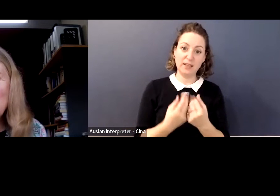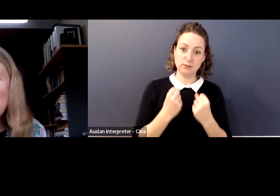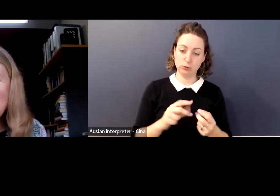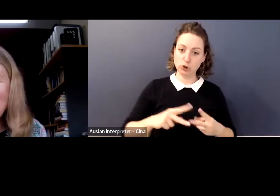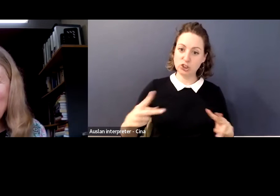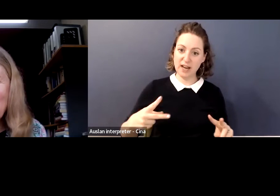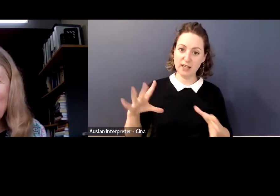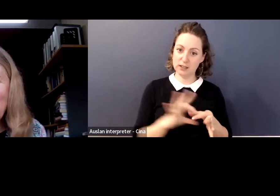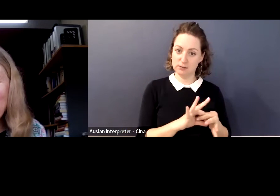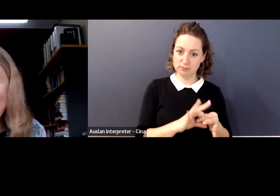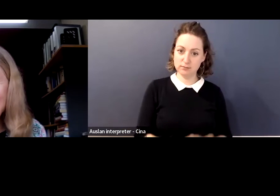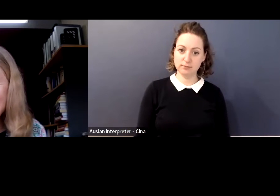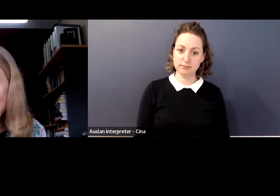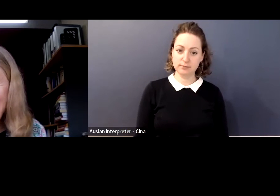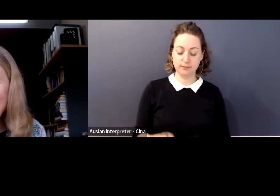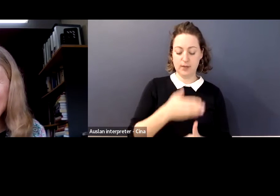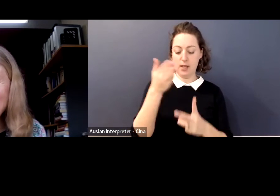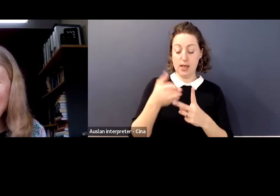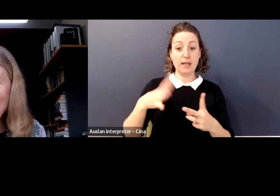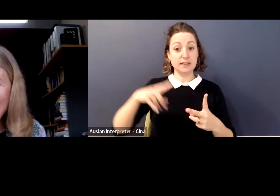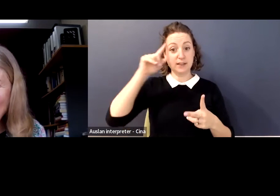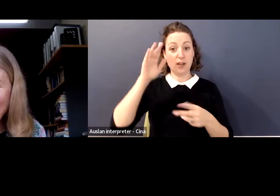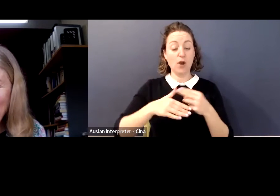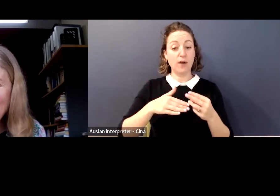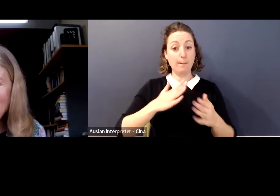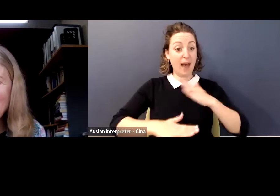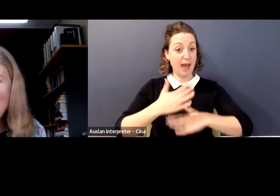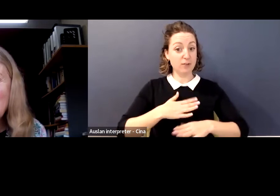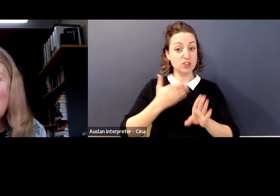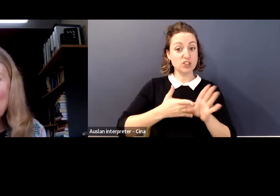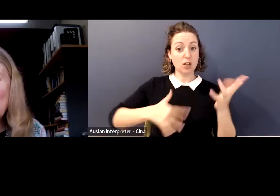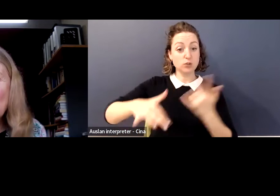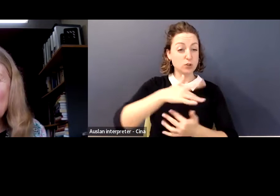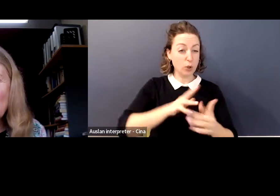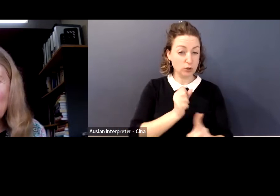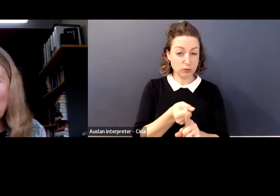We need to think about the behavioural and psychosocial factors. We know that students